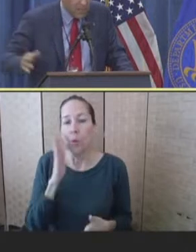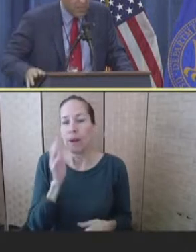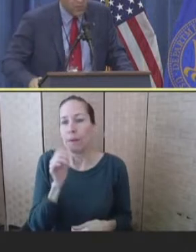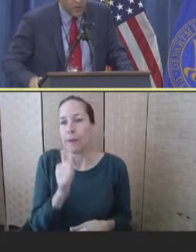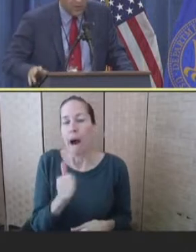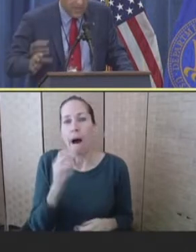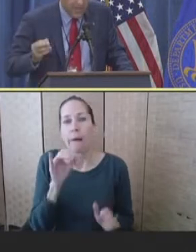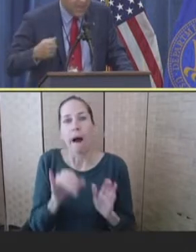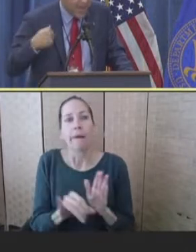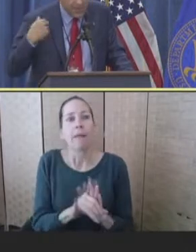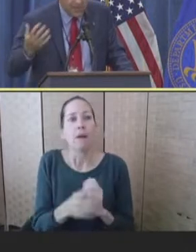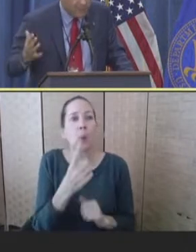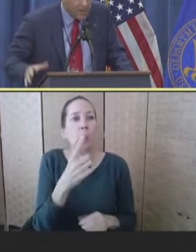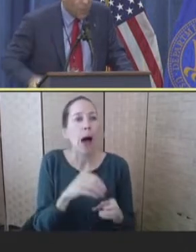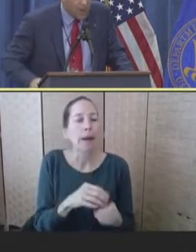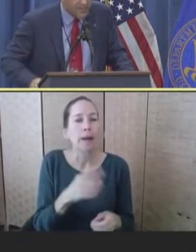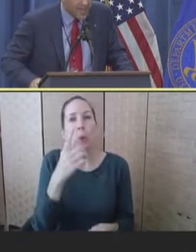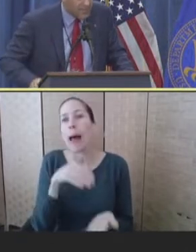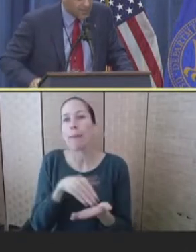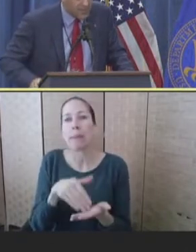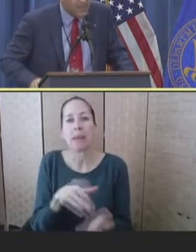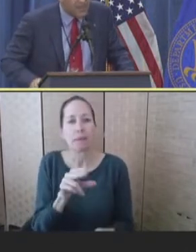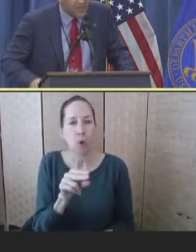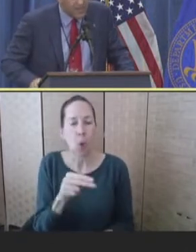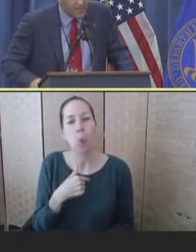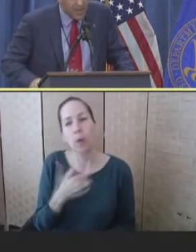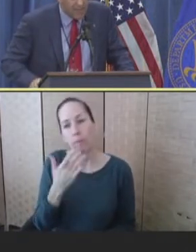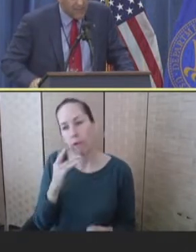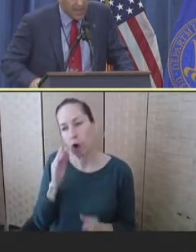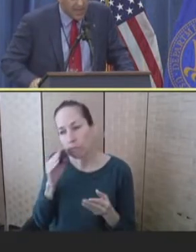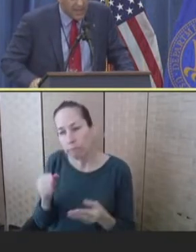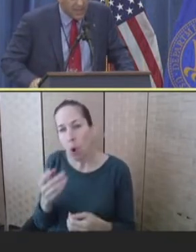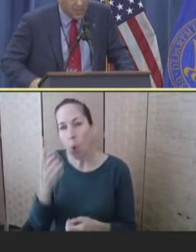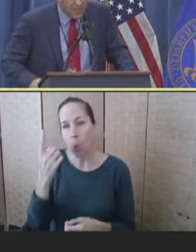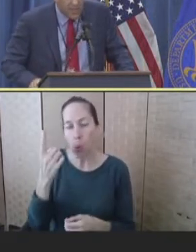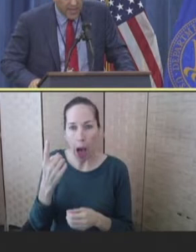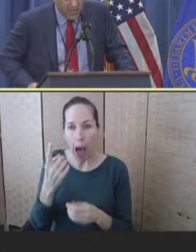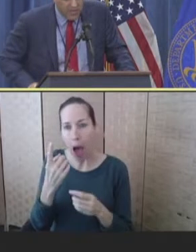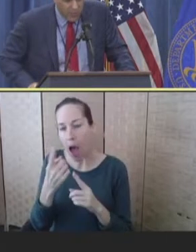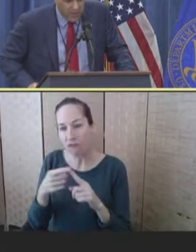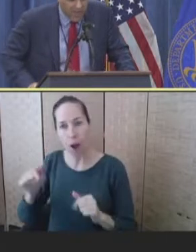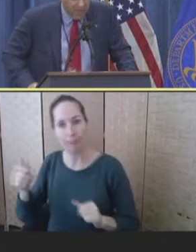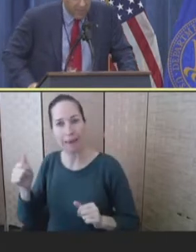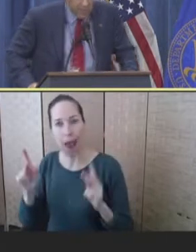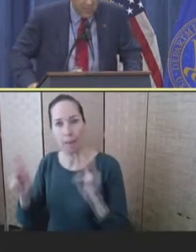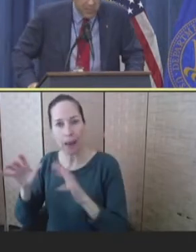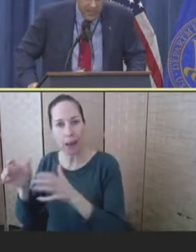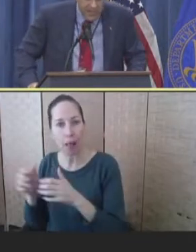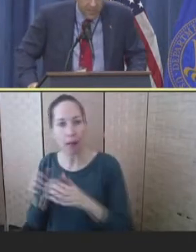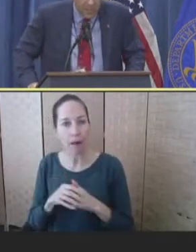We're going to find things that happen in, you know, one in 10 people in this type of study. So, the study is a 45-person study.